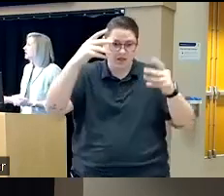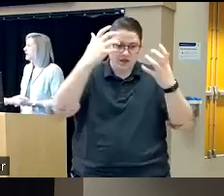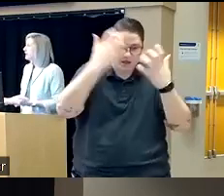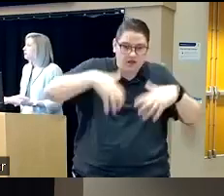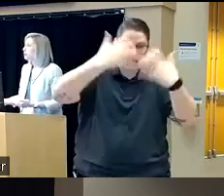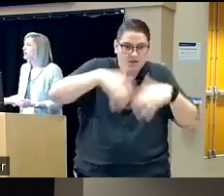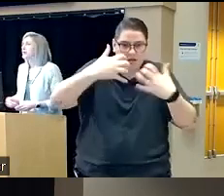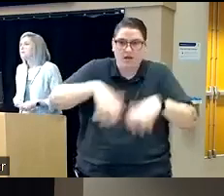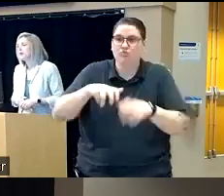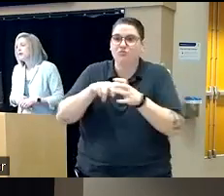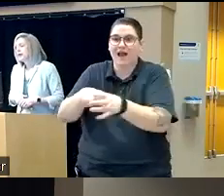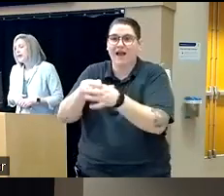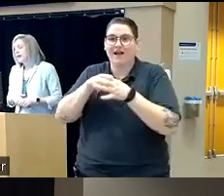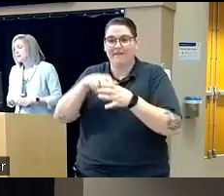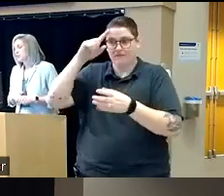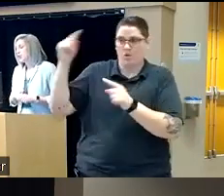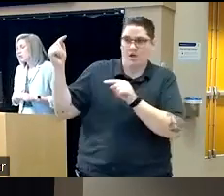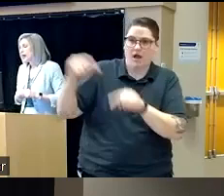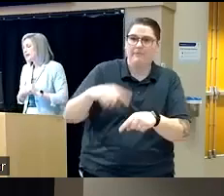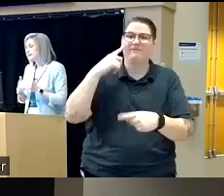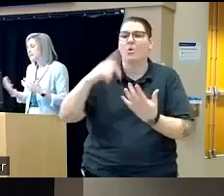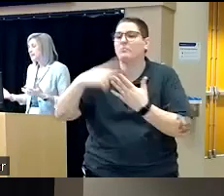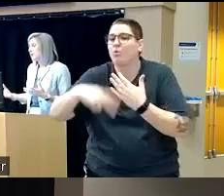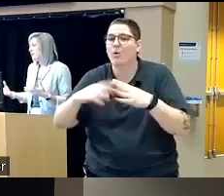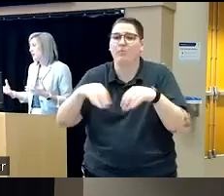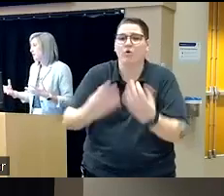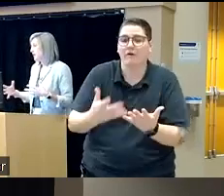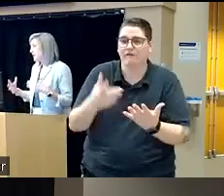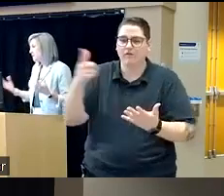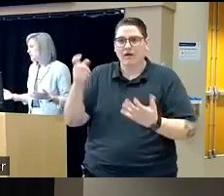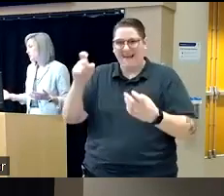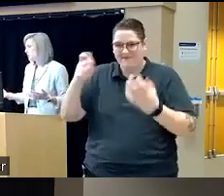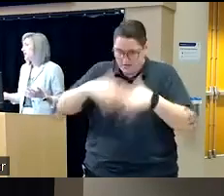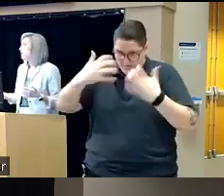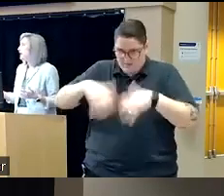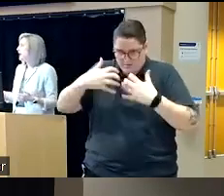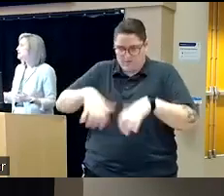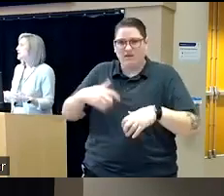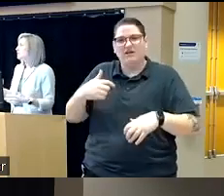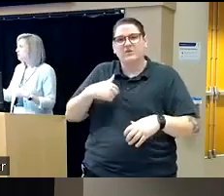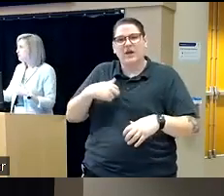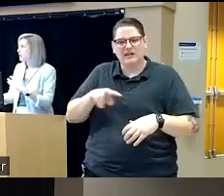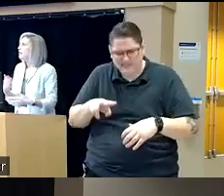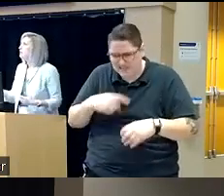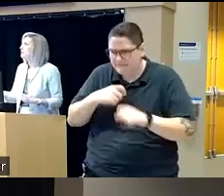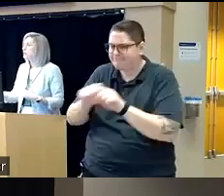our clinic for programming and so I sent out an email to our staff and I asked them give me all of